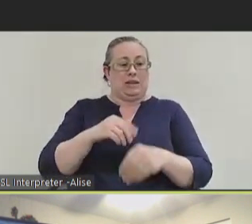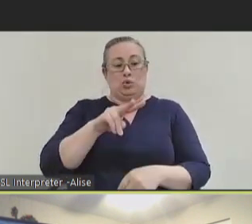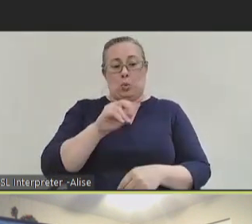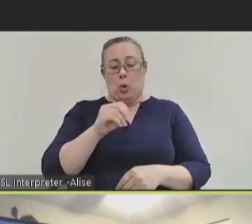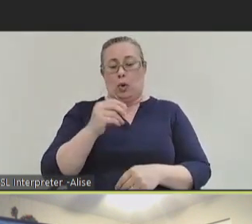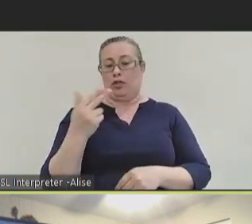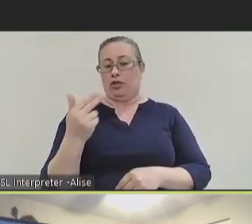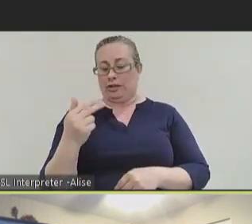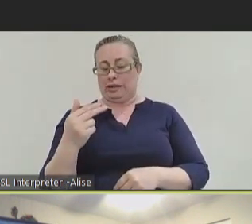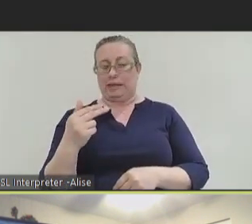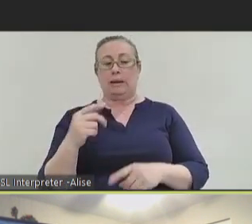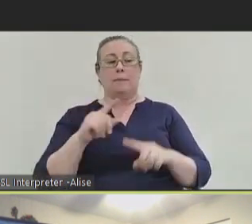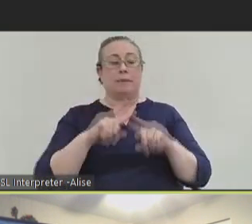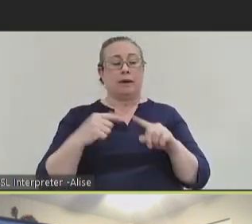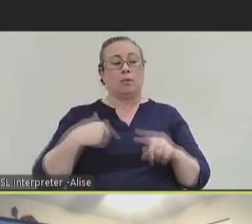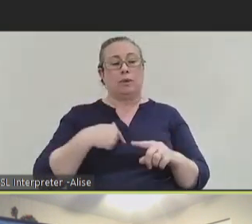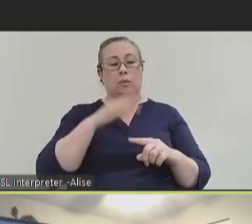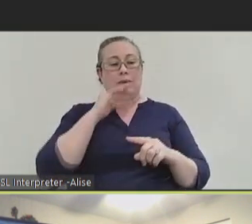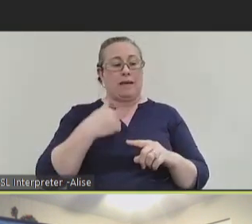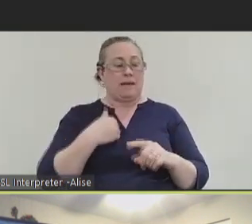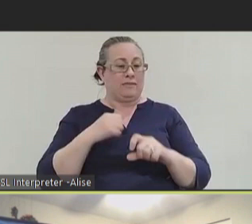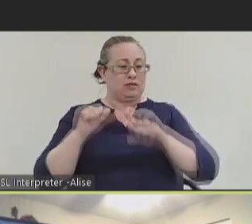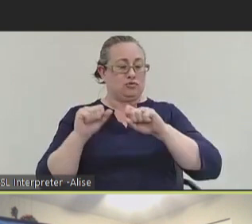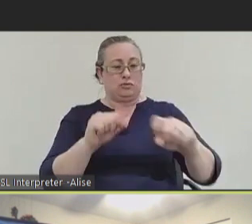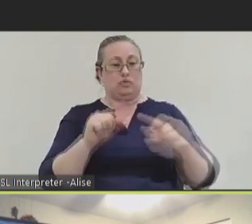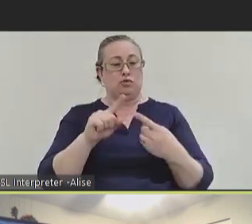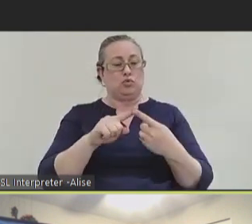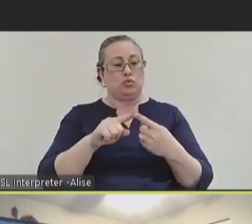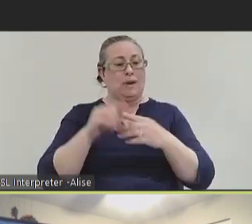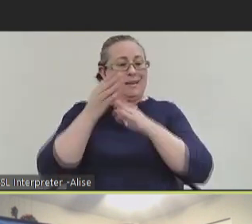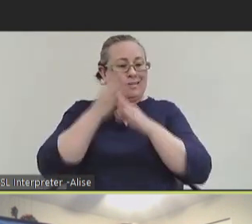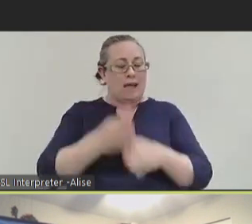Efforts will also be made to align the Canadian priorities with the World Health Organization's